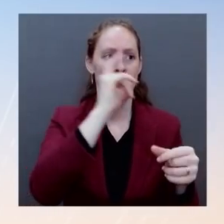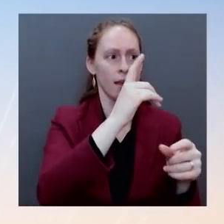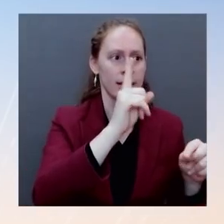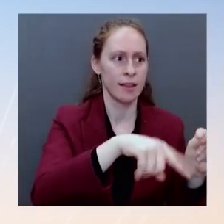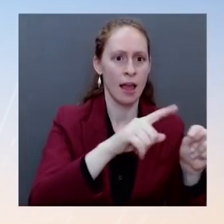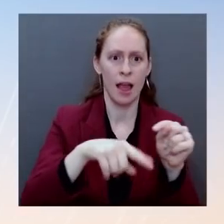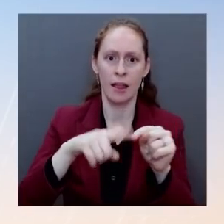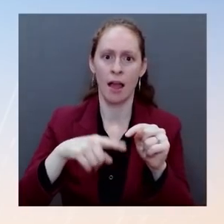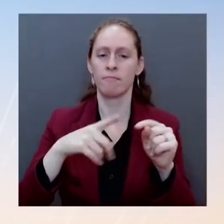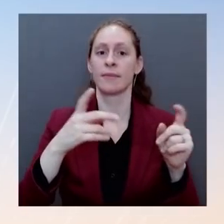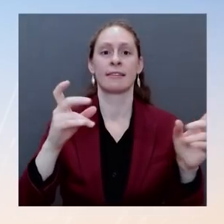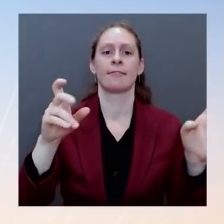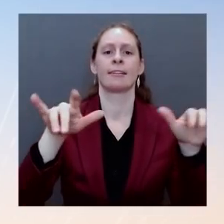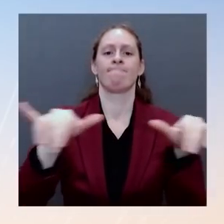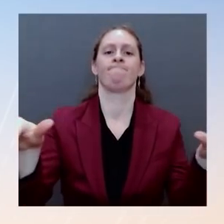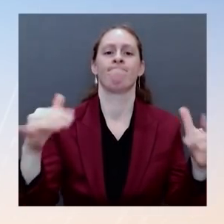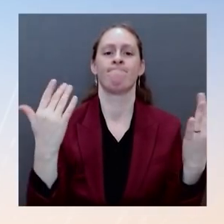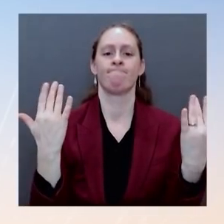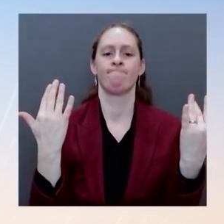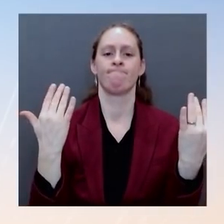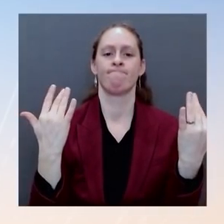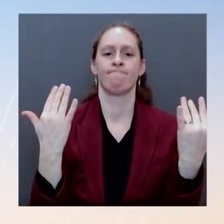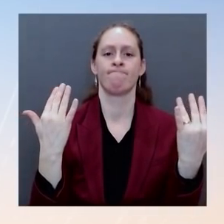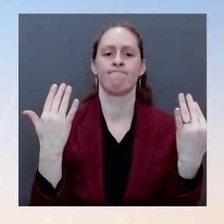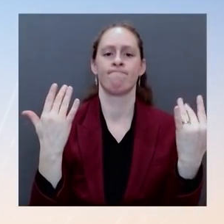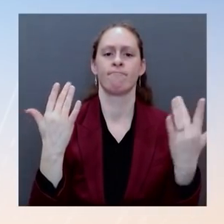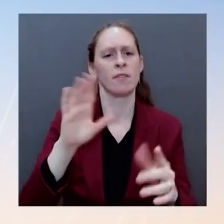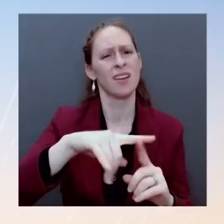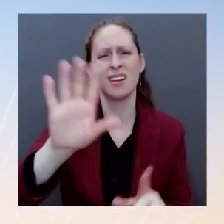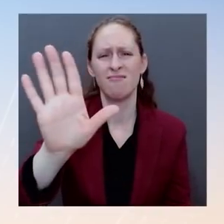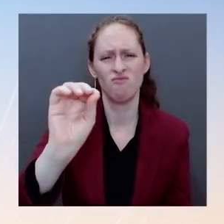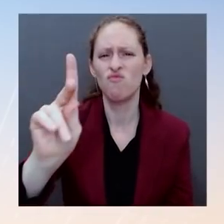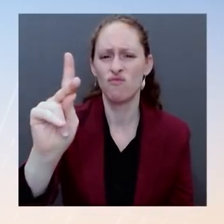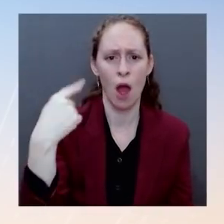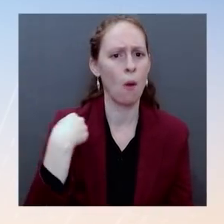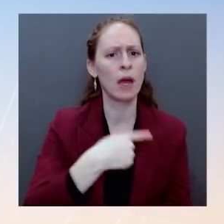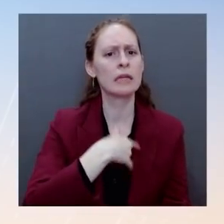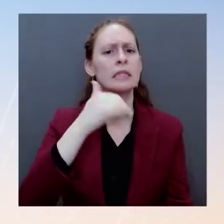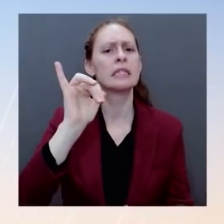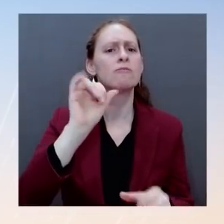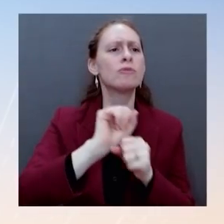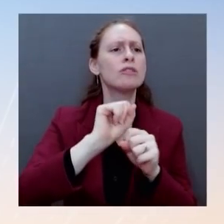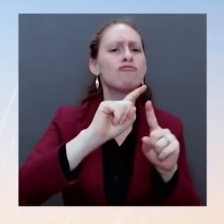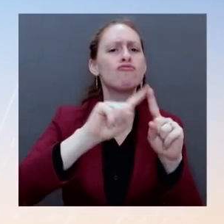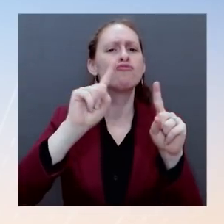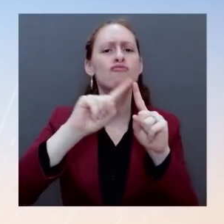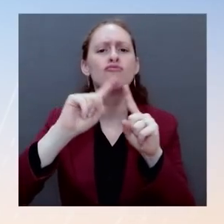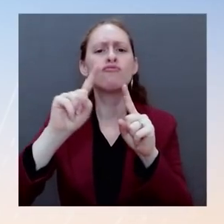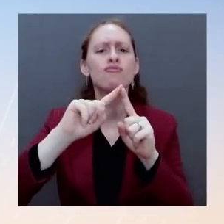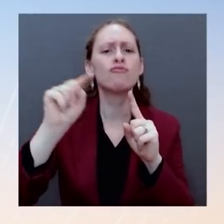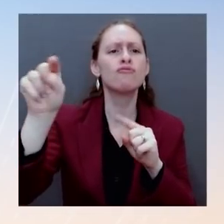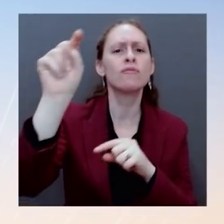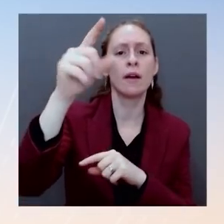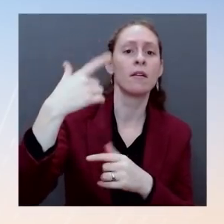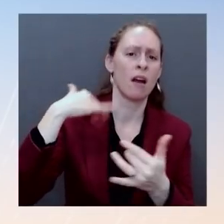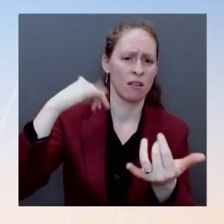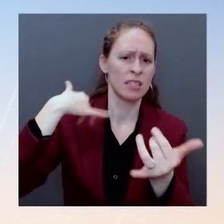including the State Department and the CDC, to try to keep a handle on. Ms. Psaki: Peter? The Press: Brian, respecting that you said that prices are expected to moderate in the months ahead,